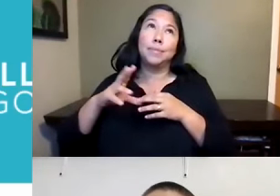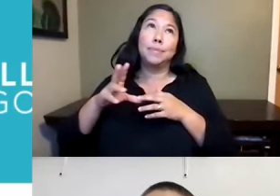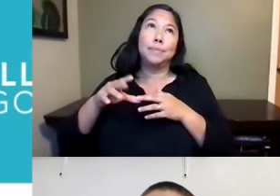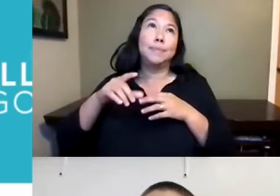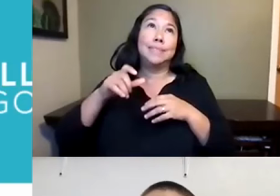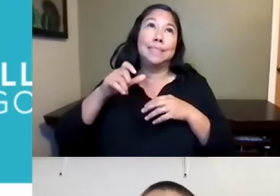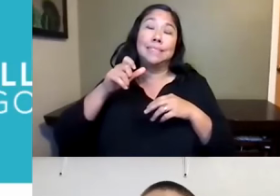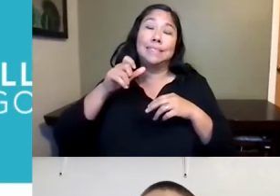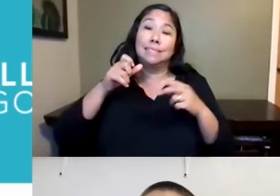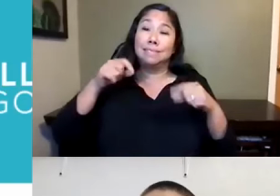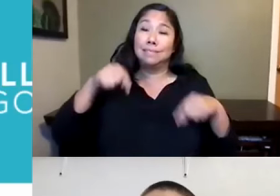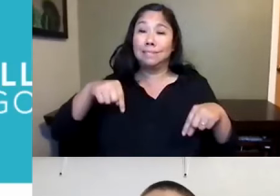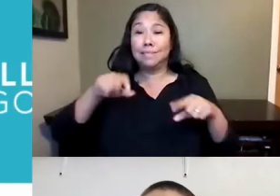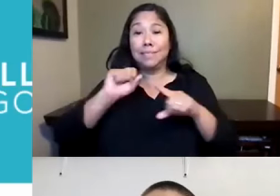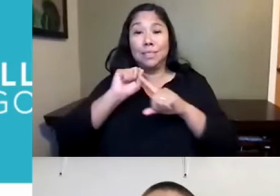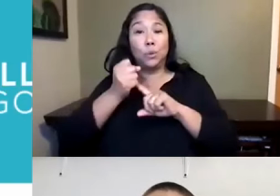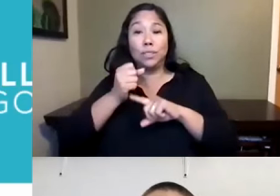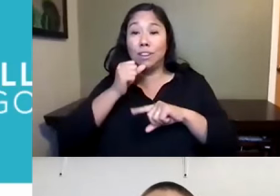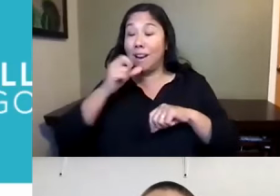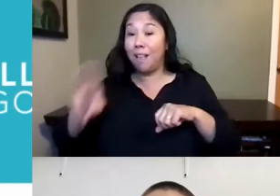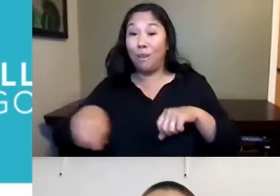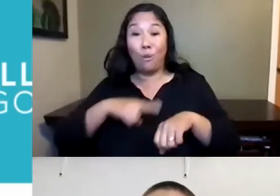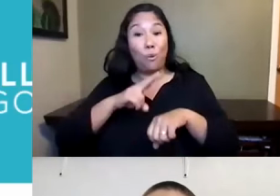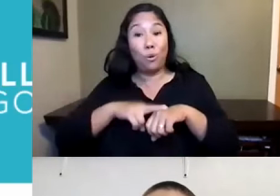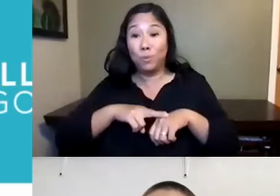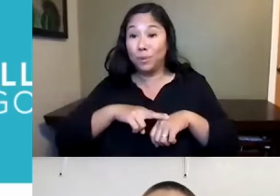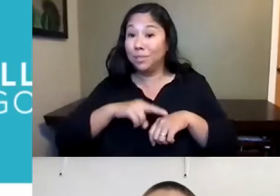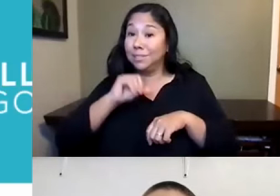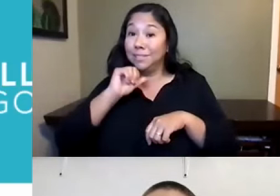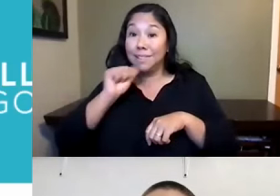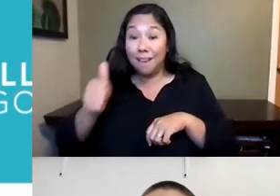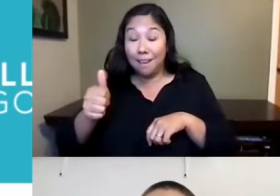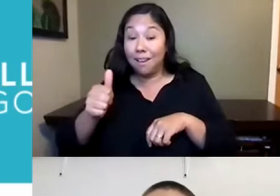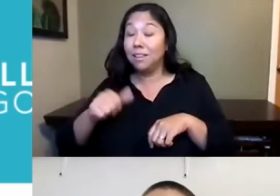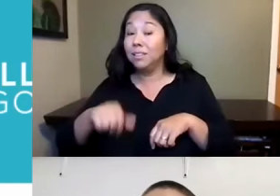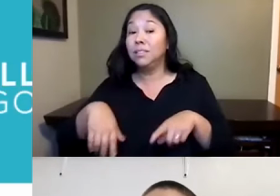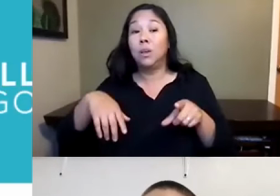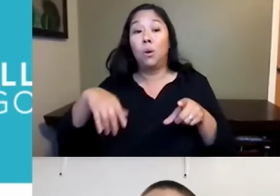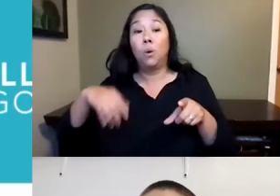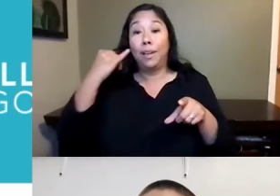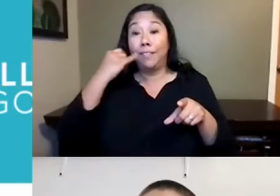These conditions are not normal, so if you are noticing worse mental health